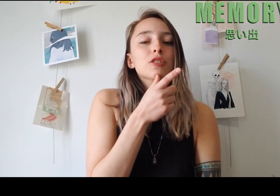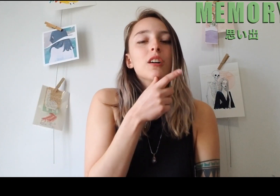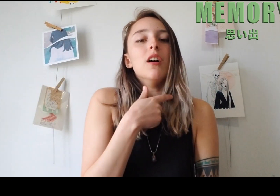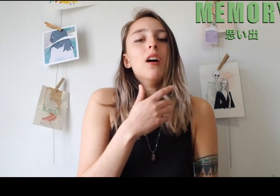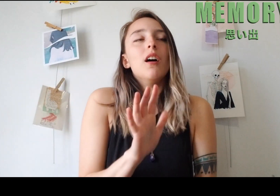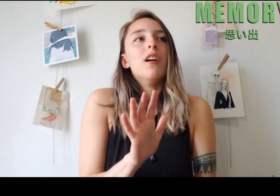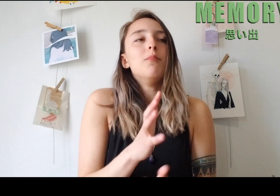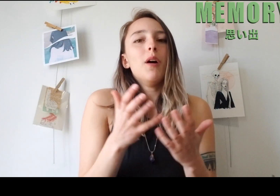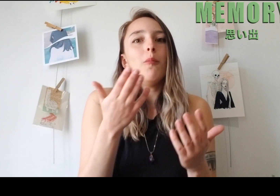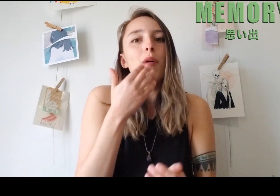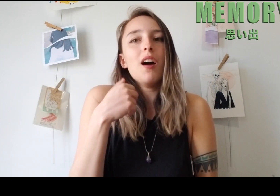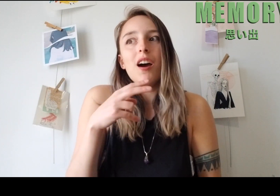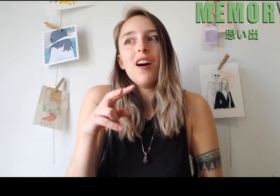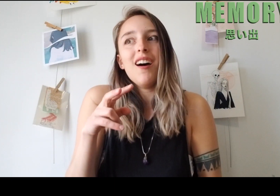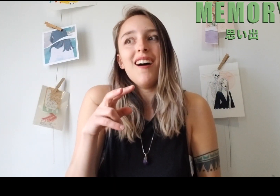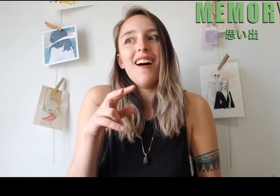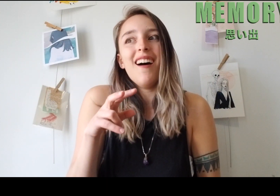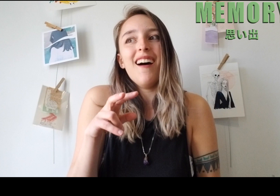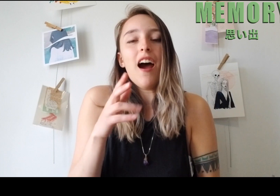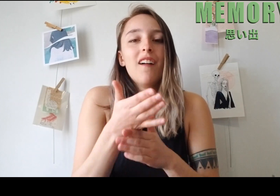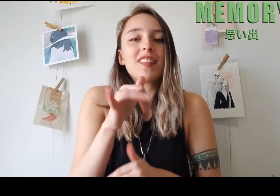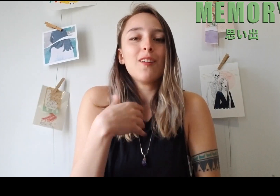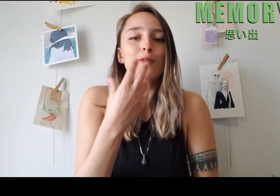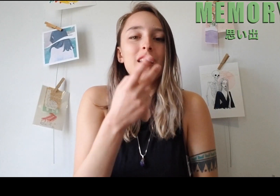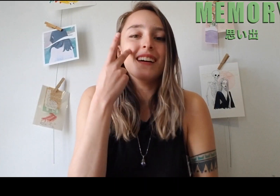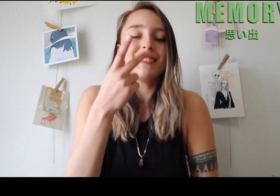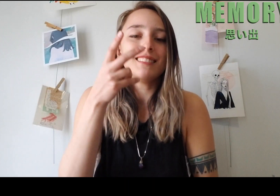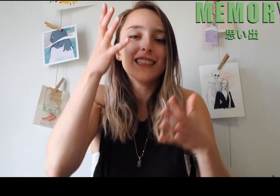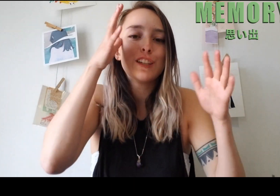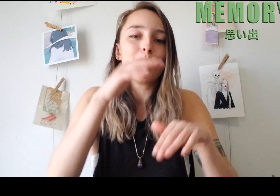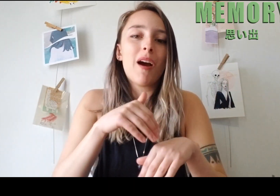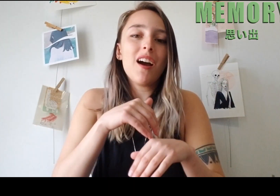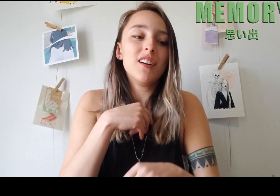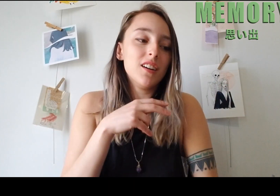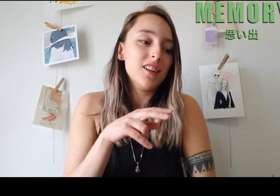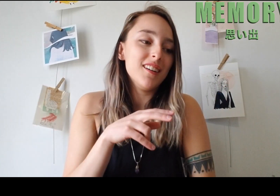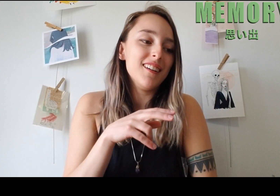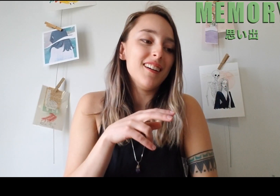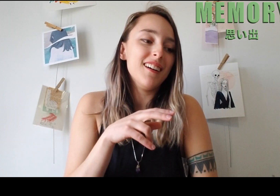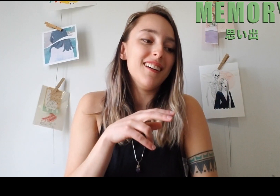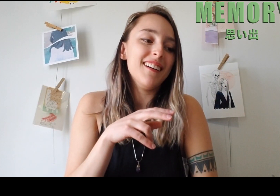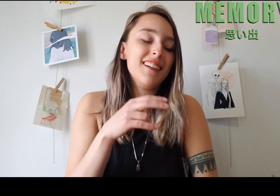After eating lunch I felt much better. After that, I went seeing and petting deers. I was zoned out.